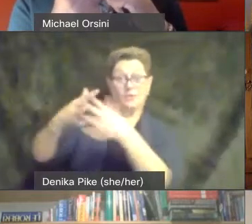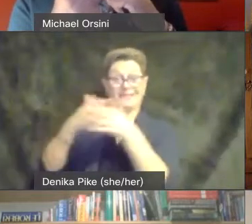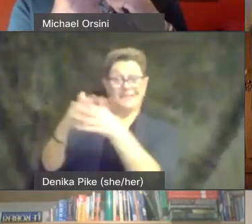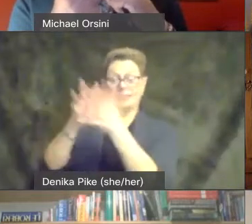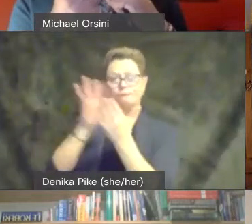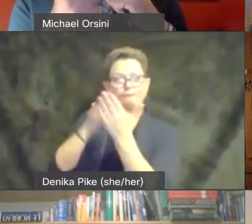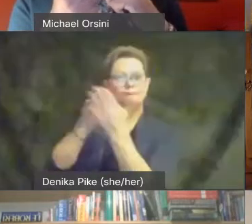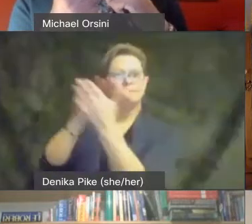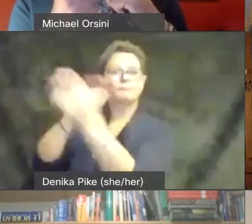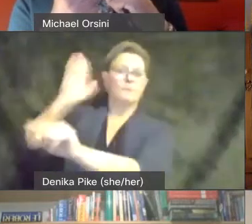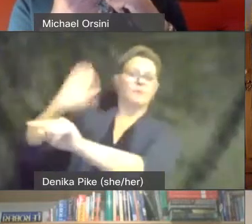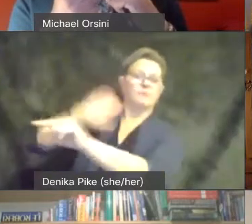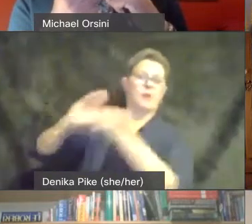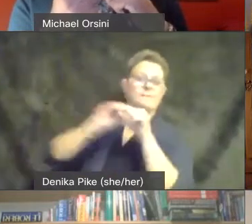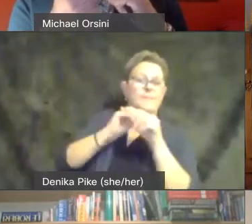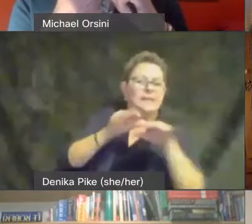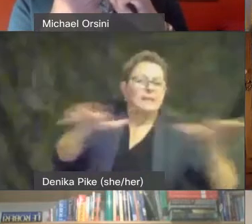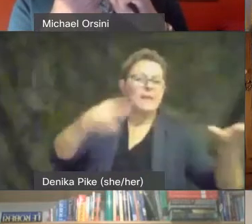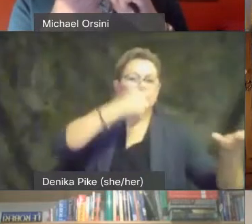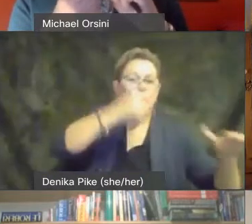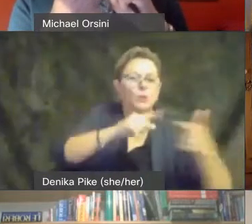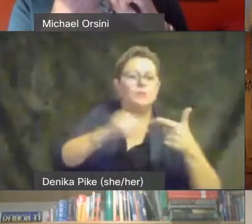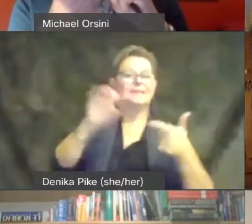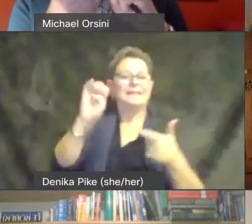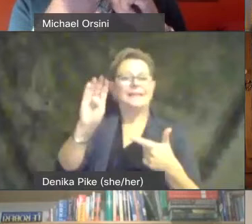but that was previous pandemic flus, Ebola Zika